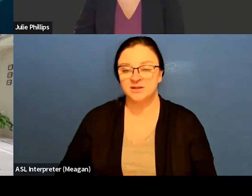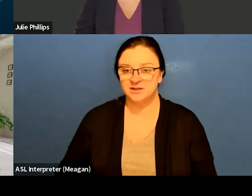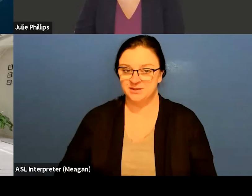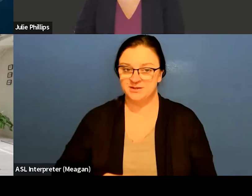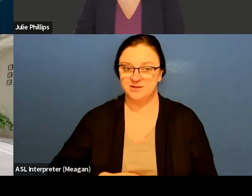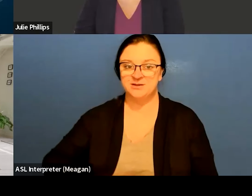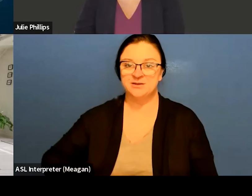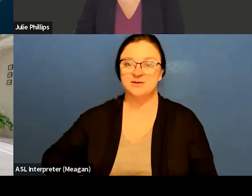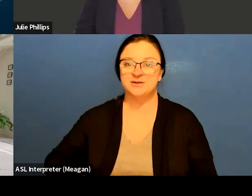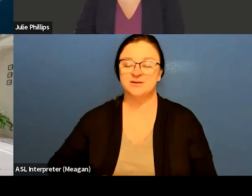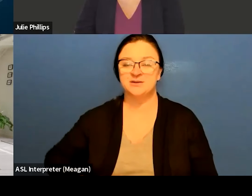Oh here we go.